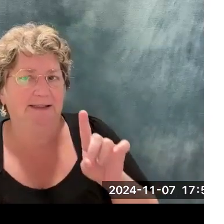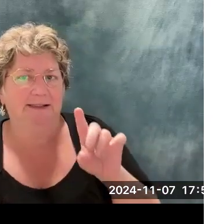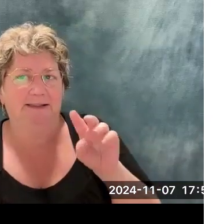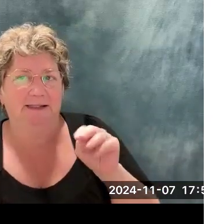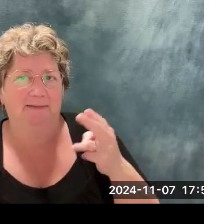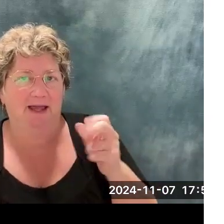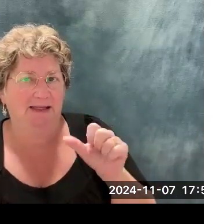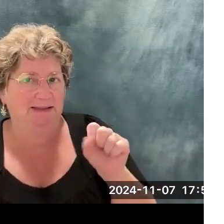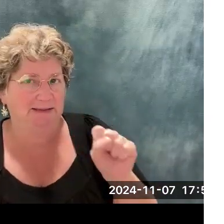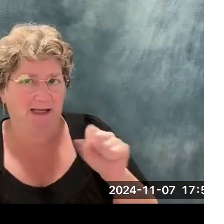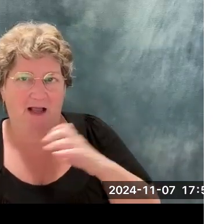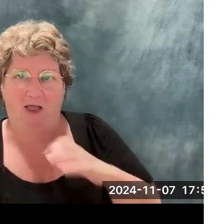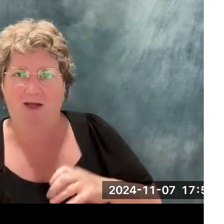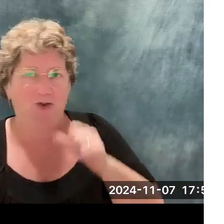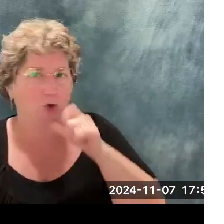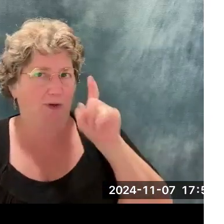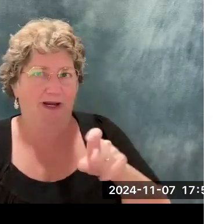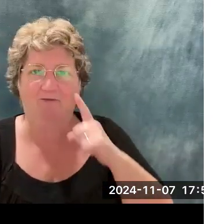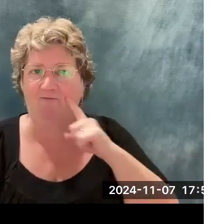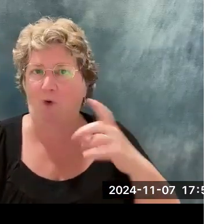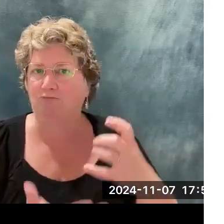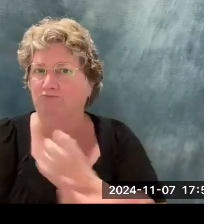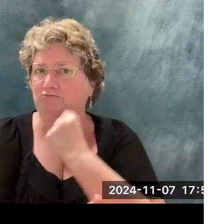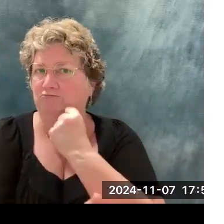So that's a very important piece I want to highlight as well.